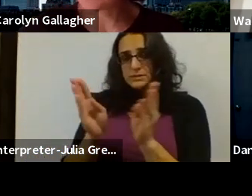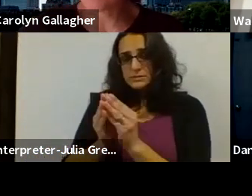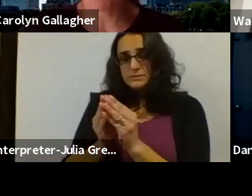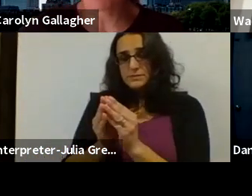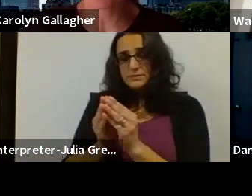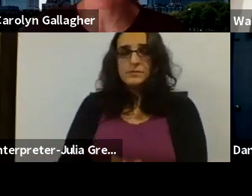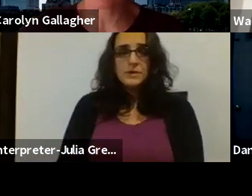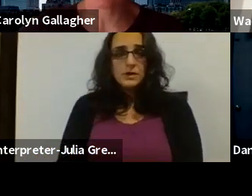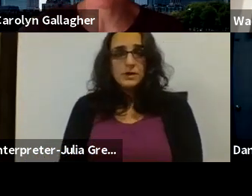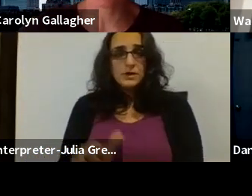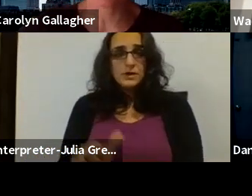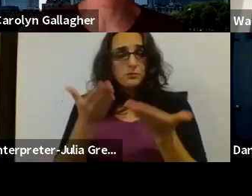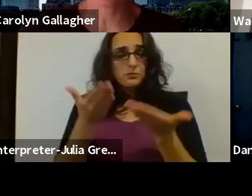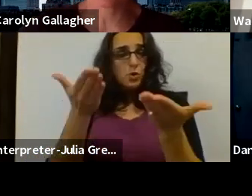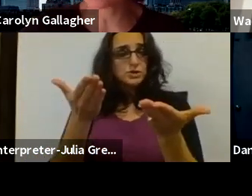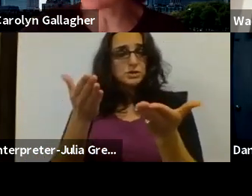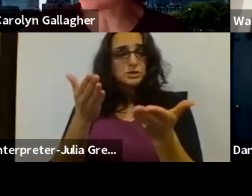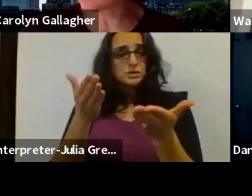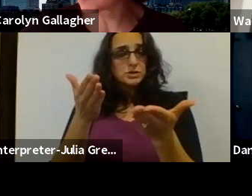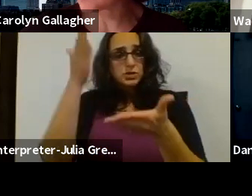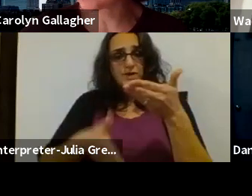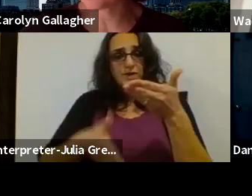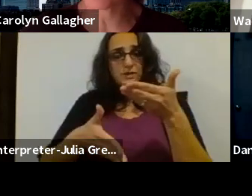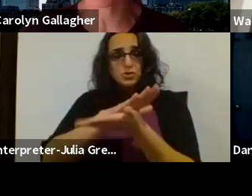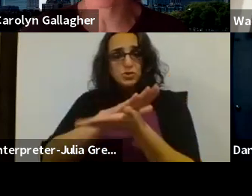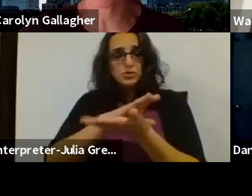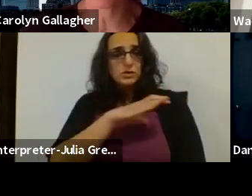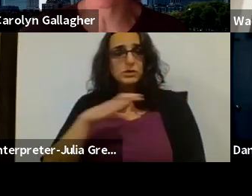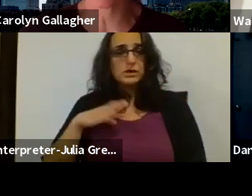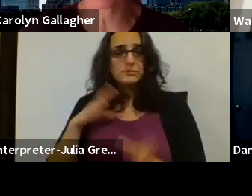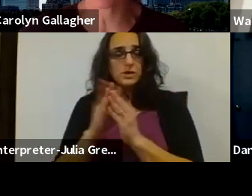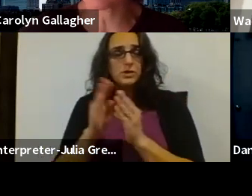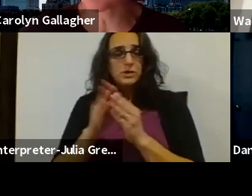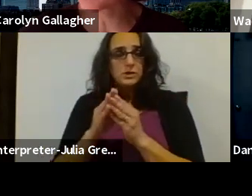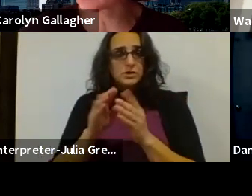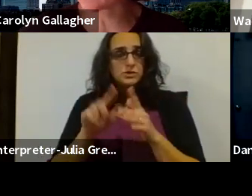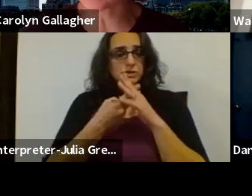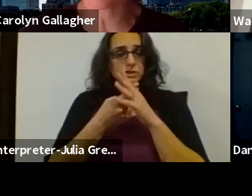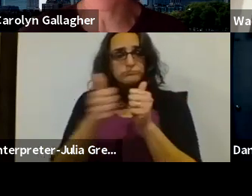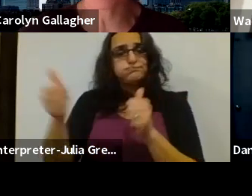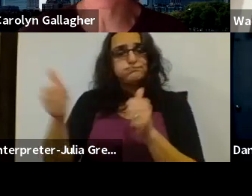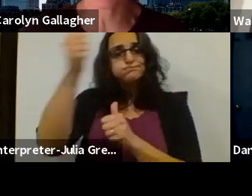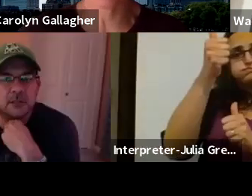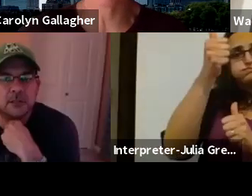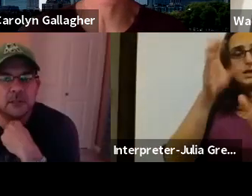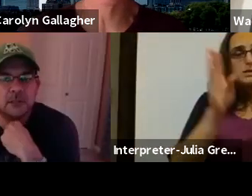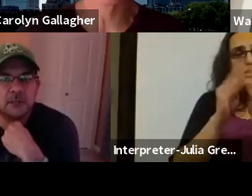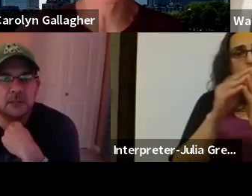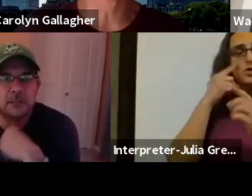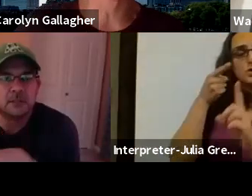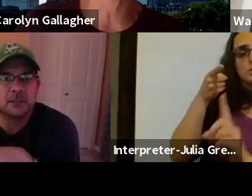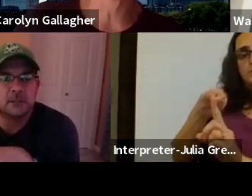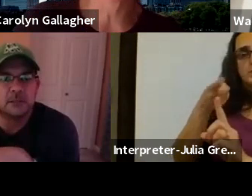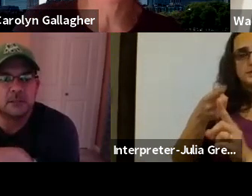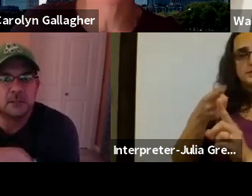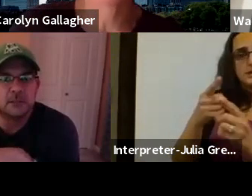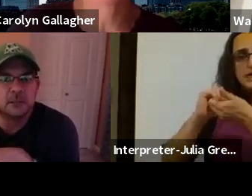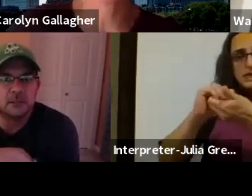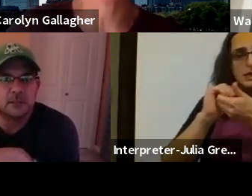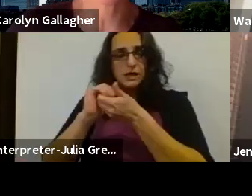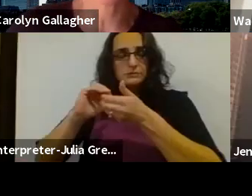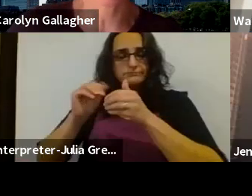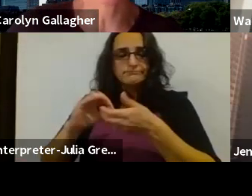Carolyn Gallagher: Is their motion to adjourn this school committee meeting to enter into executive session for purposes of collective bargaining and not returning to this school committee meeting.